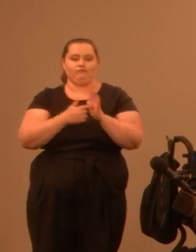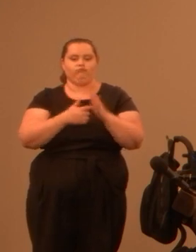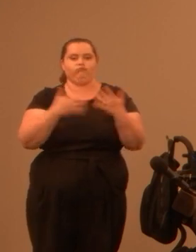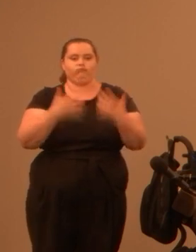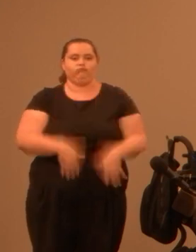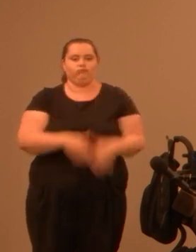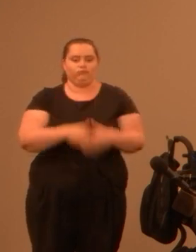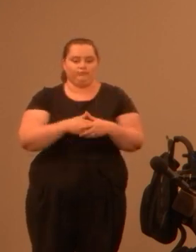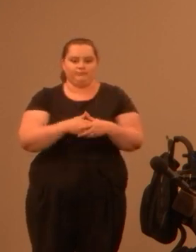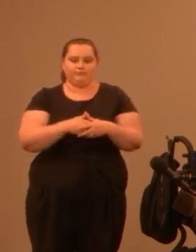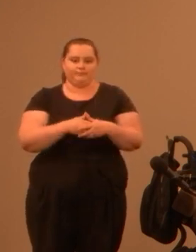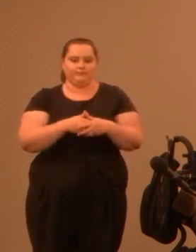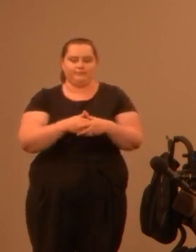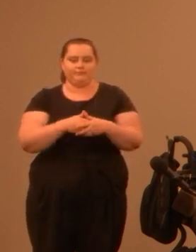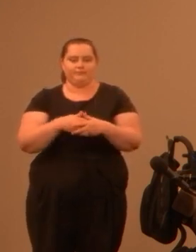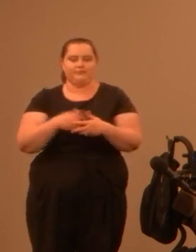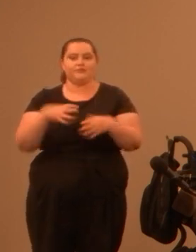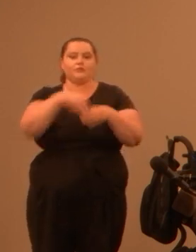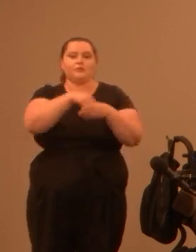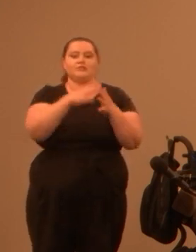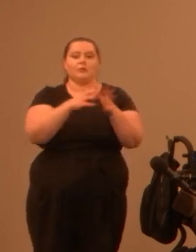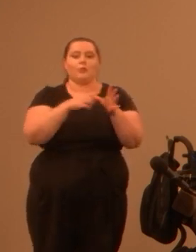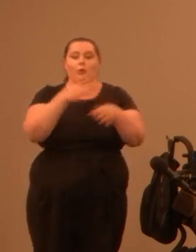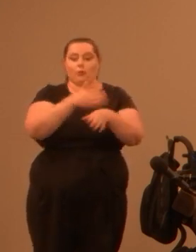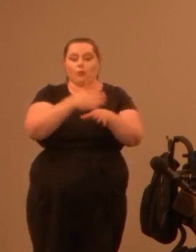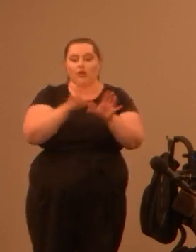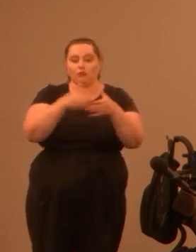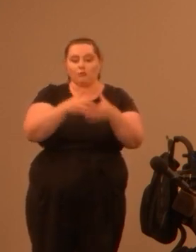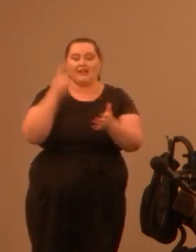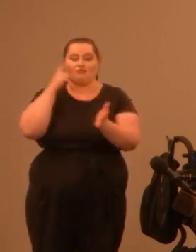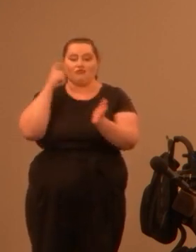W3C working groups and recognition from the Australian Library and